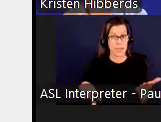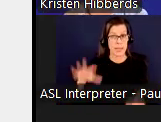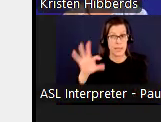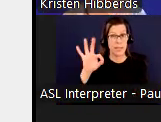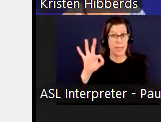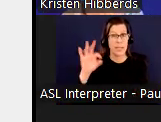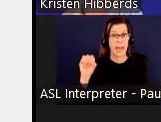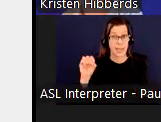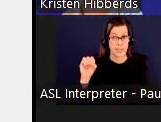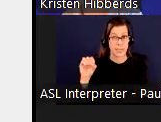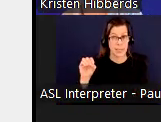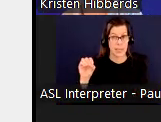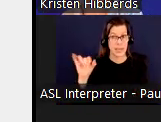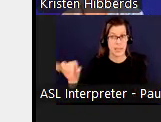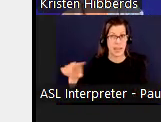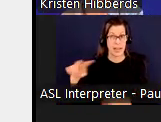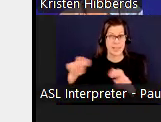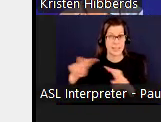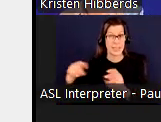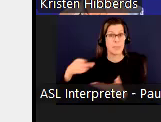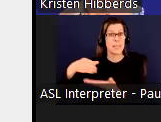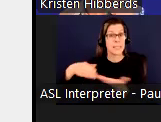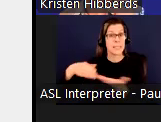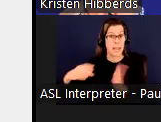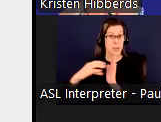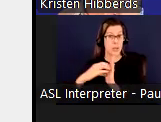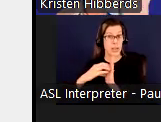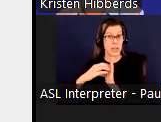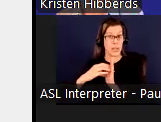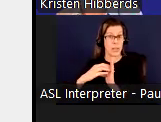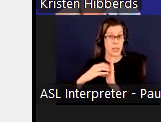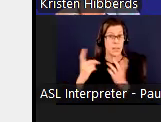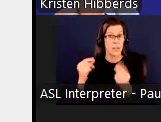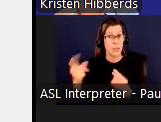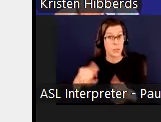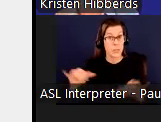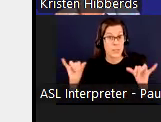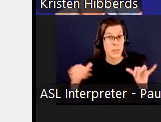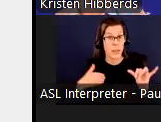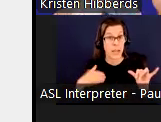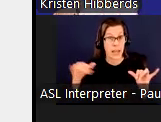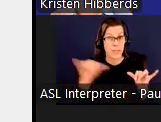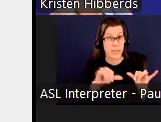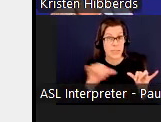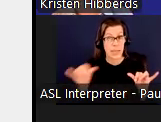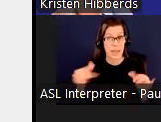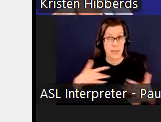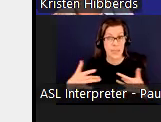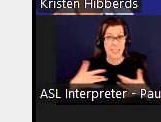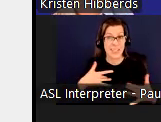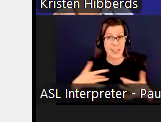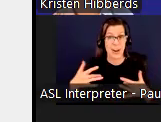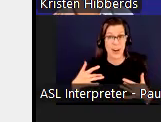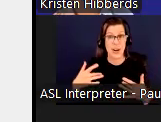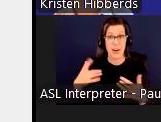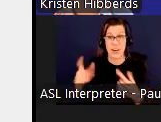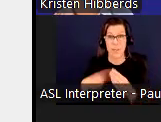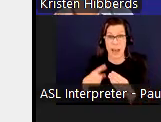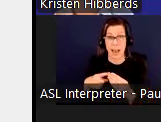do you still have the same concern regarding how we've identified severity